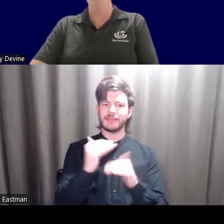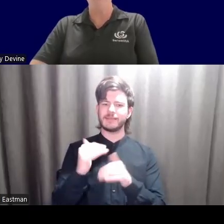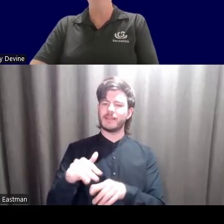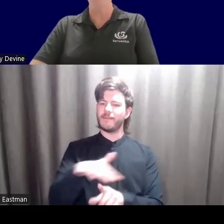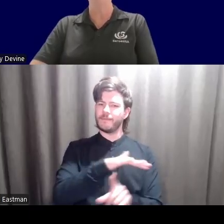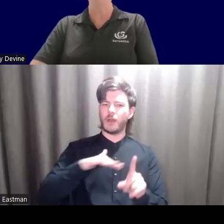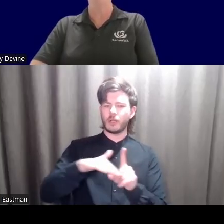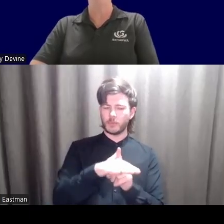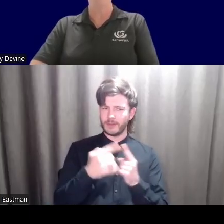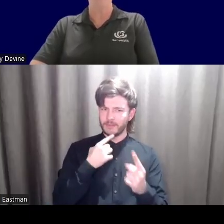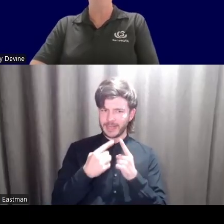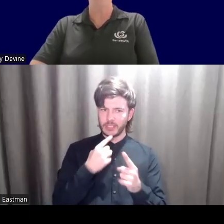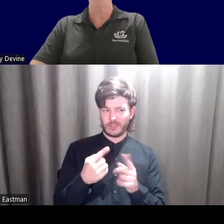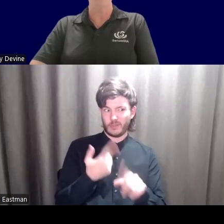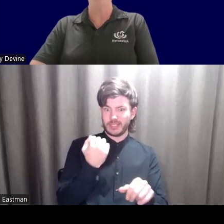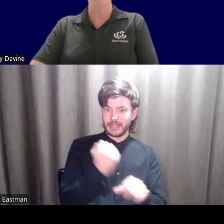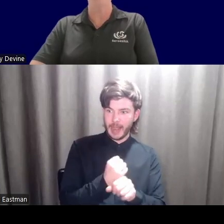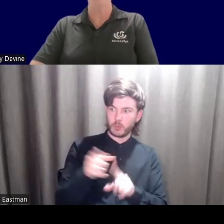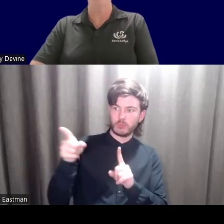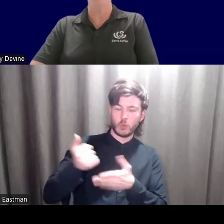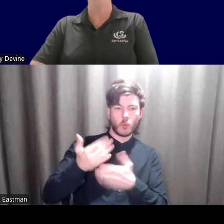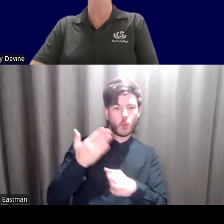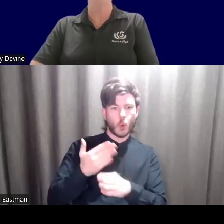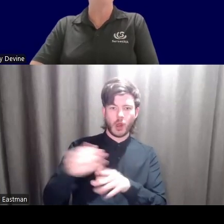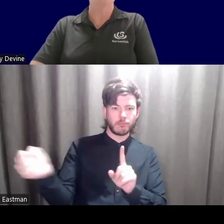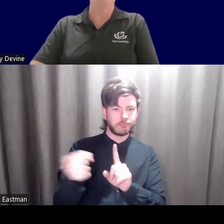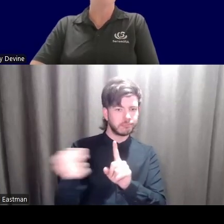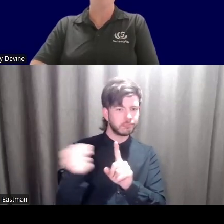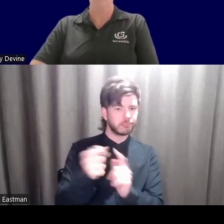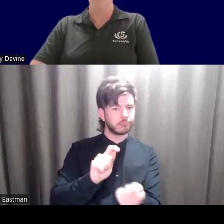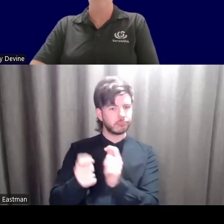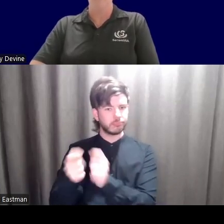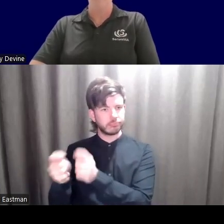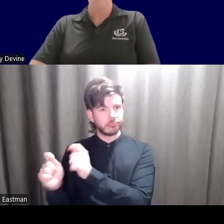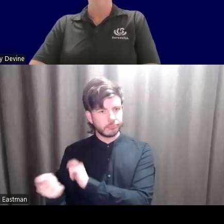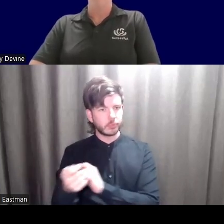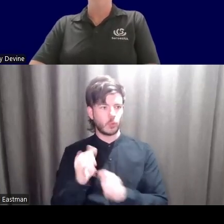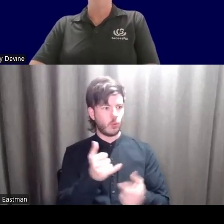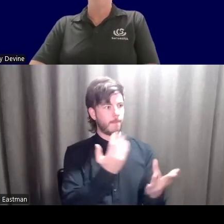support workers, unplanned community access and times of interaction. From a